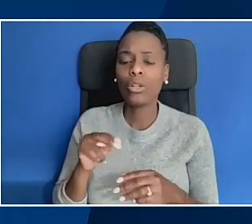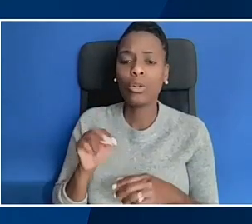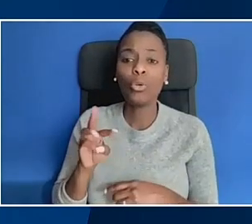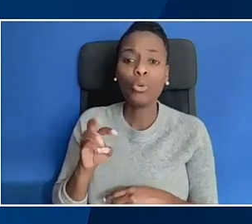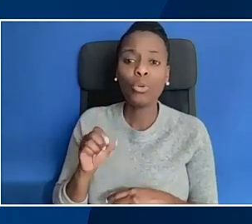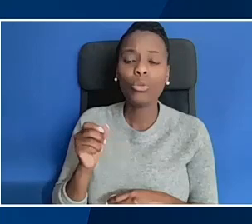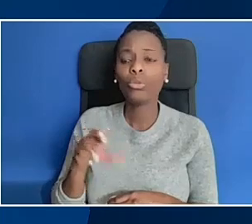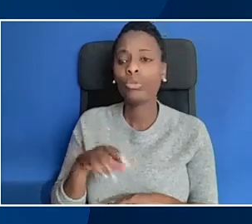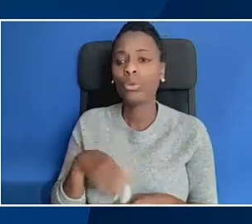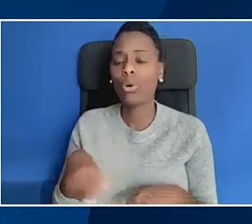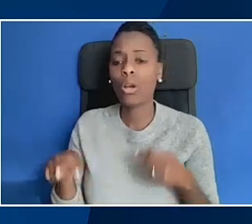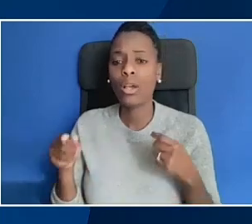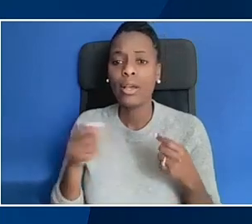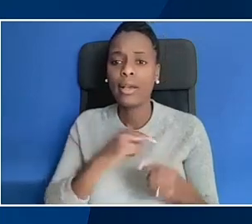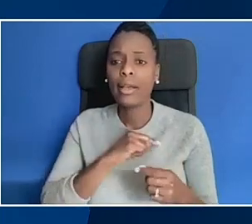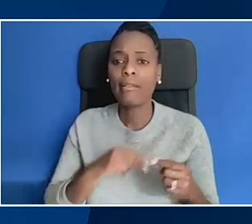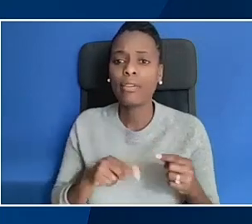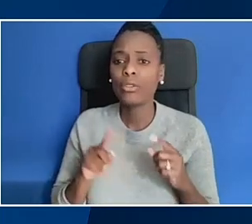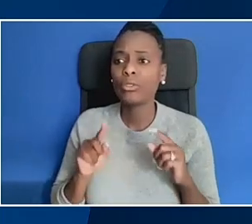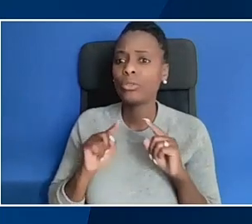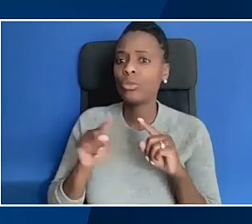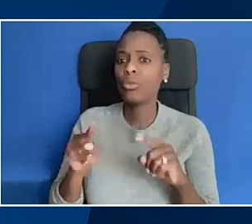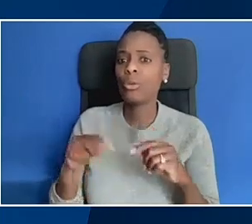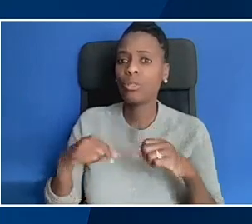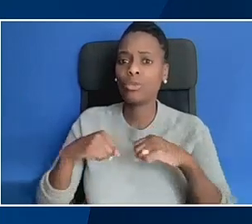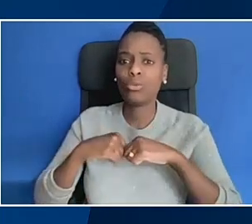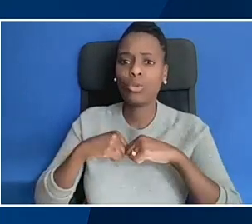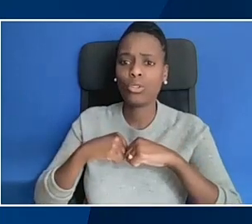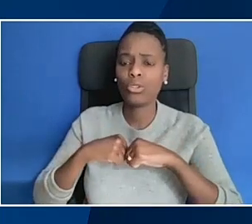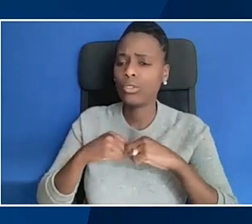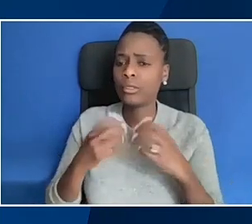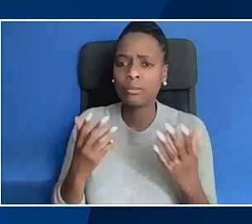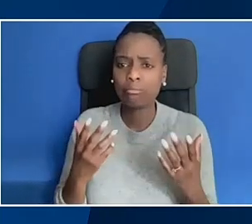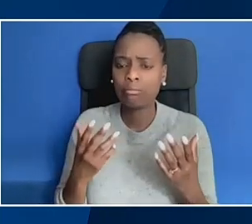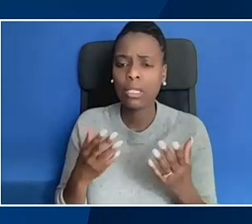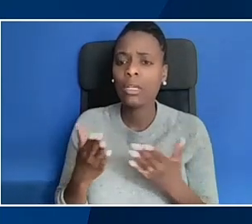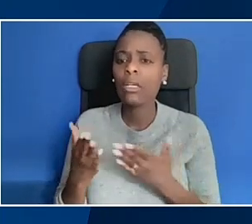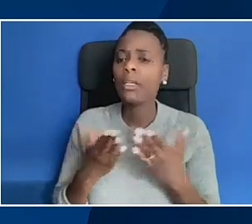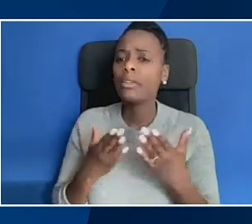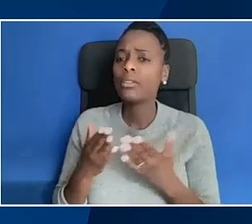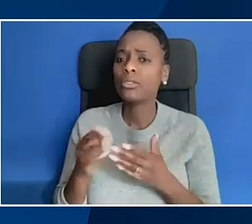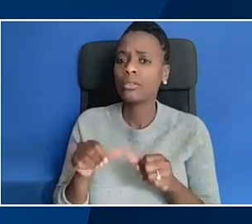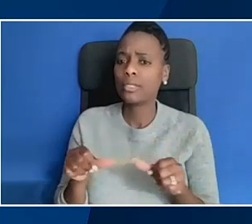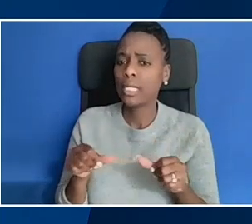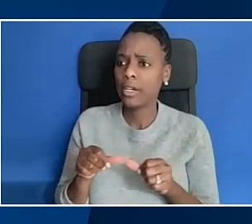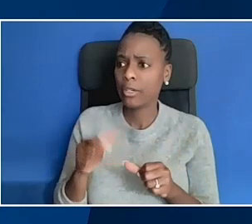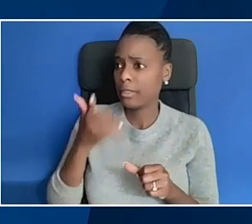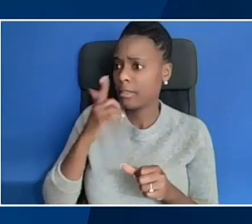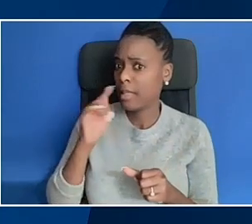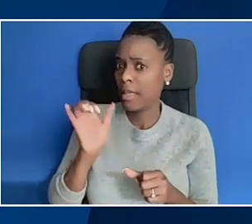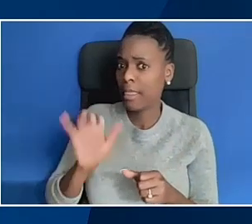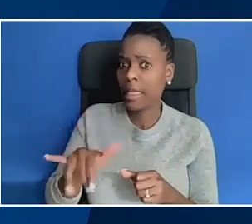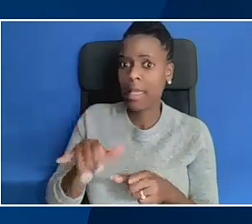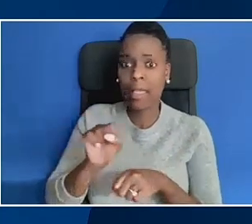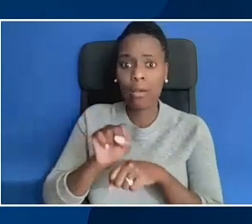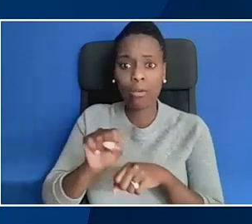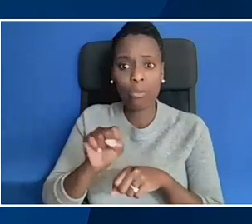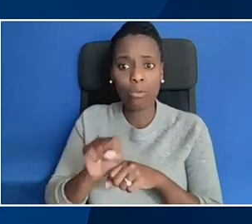And that in service areas like this, the work can be carried on in a way that is